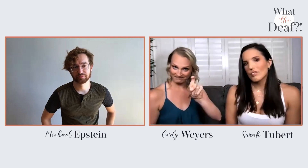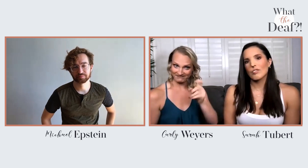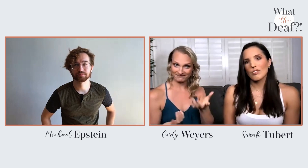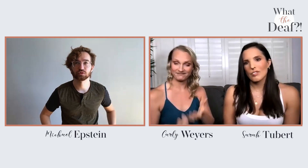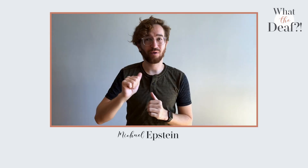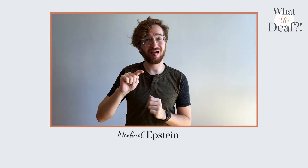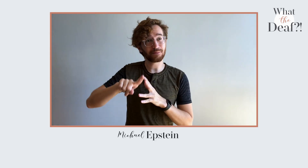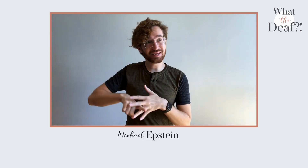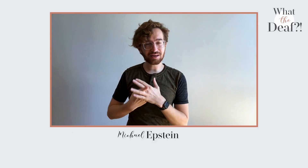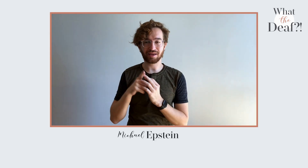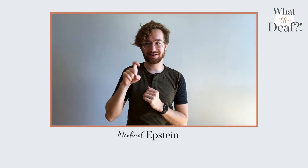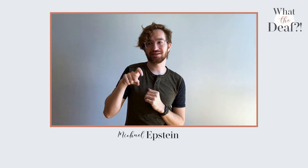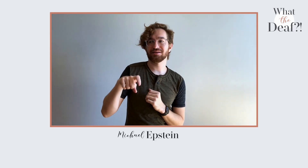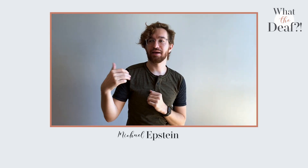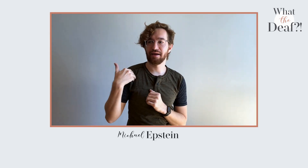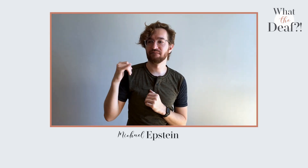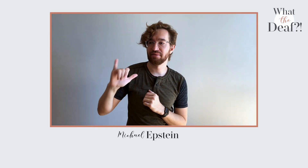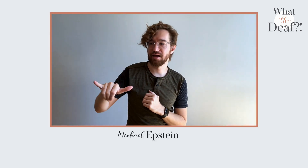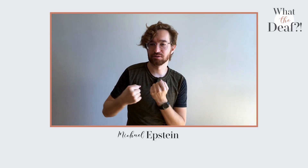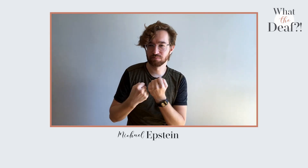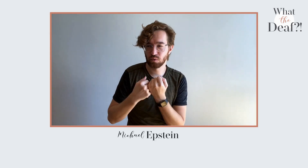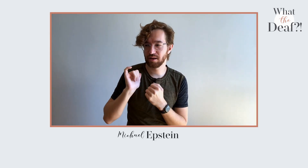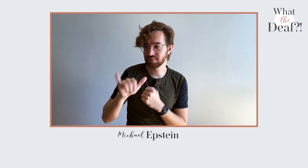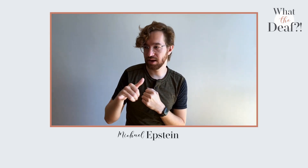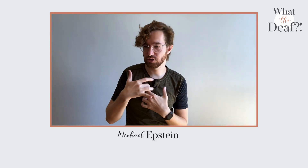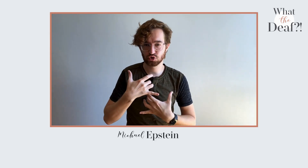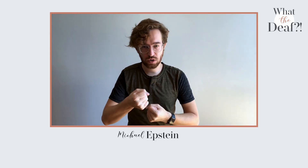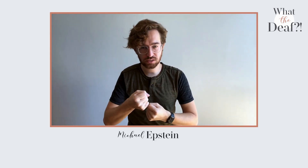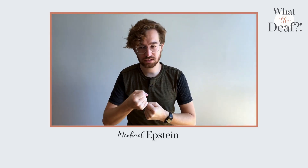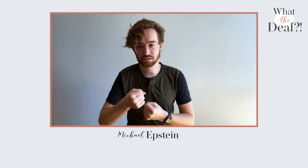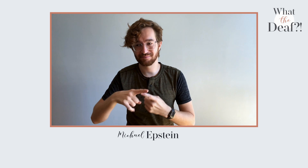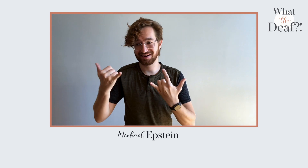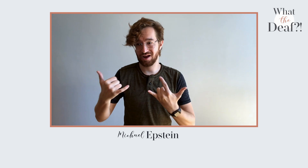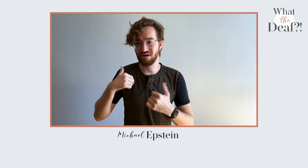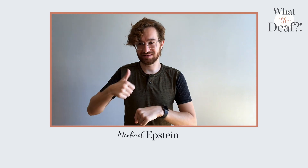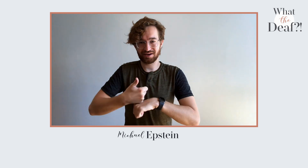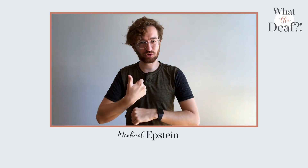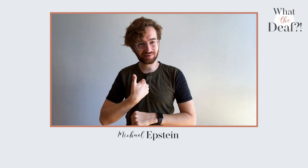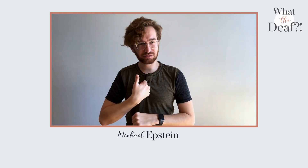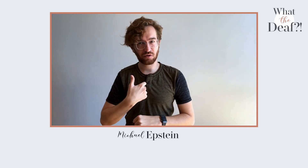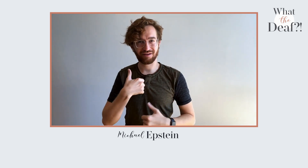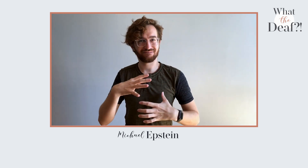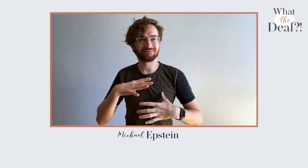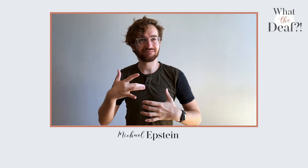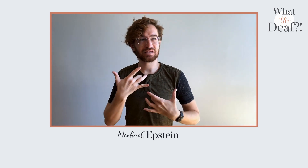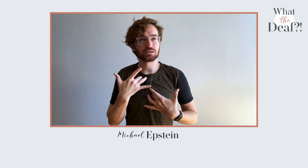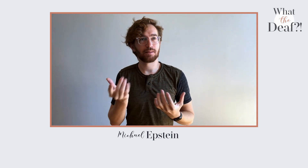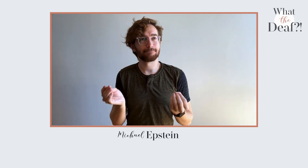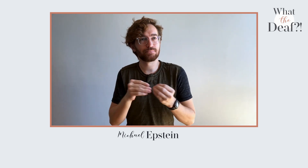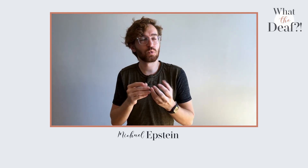In the beginning, I needed that support. I needed to build that trust, but now that I've established myself,